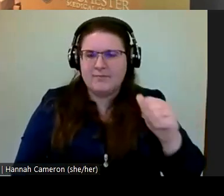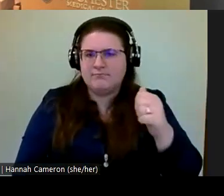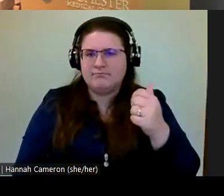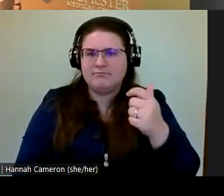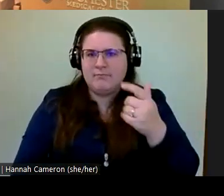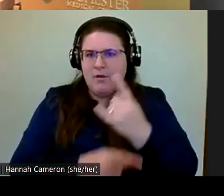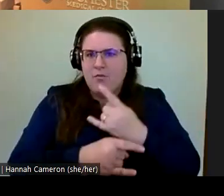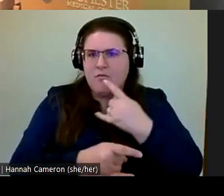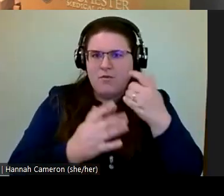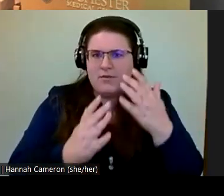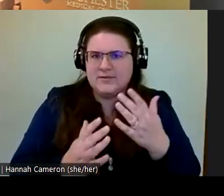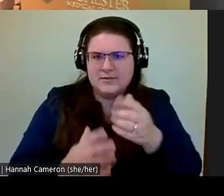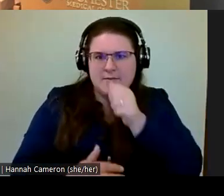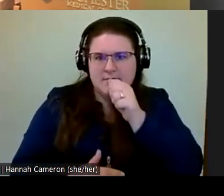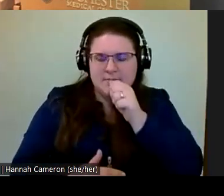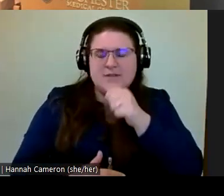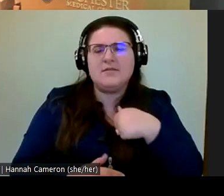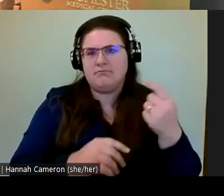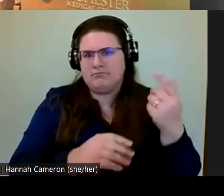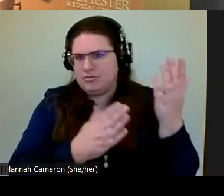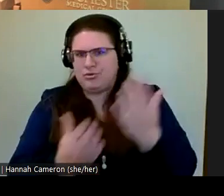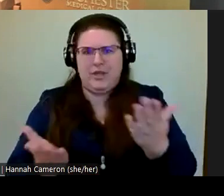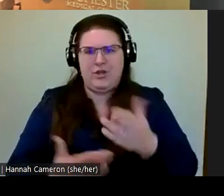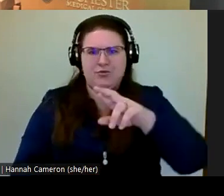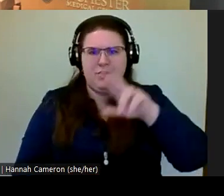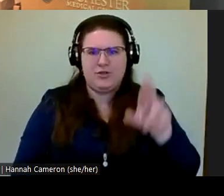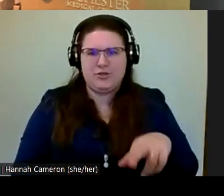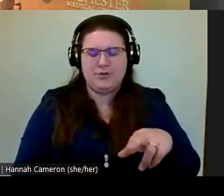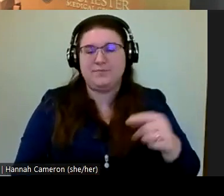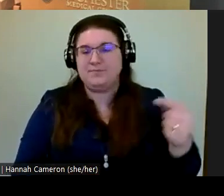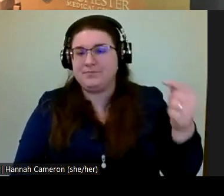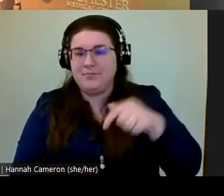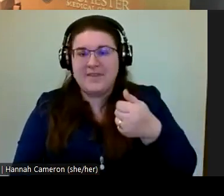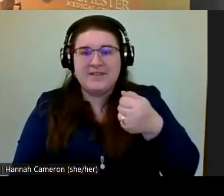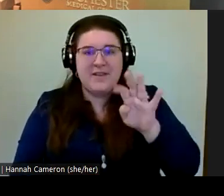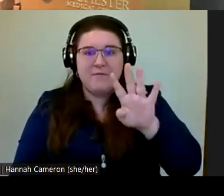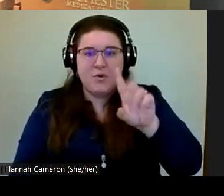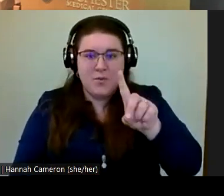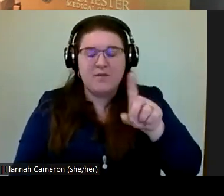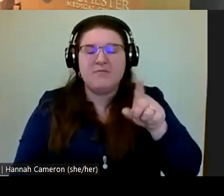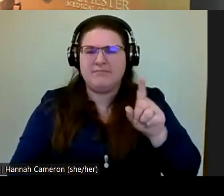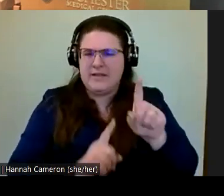to New York City and December of 1941 attended AA groups one of the first groups there and um